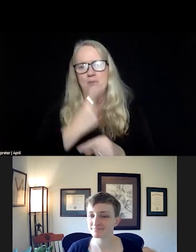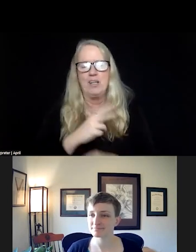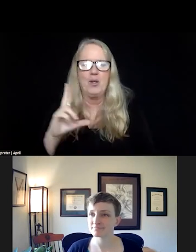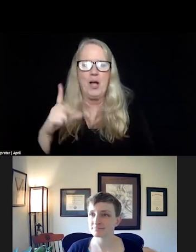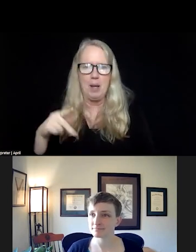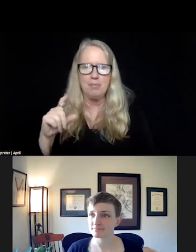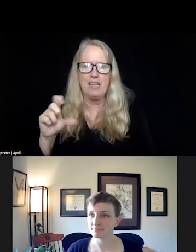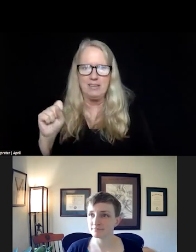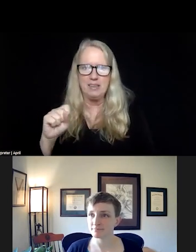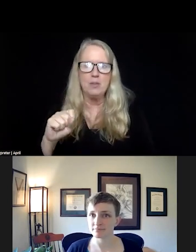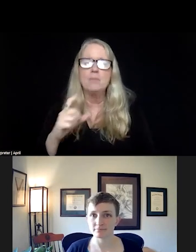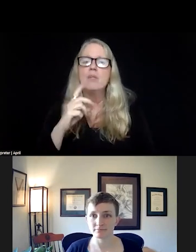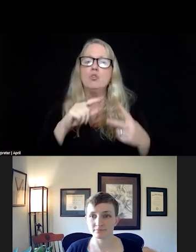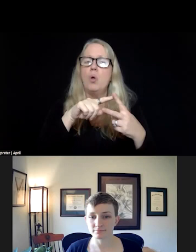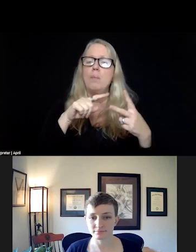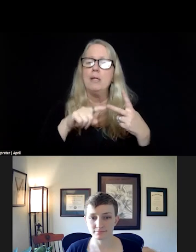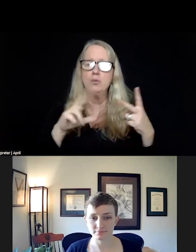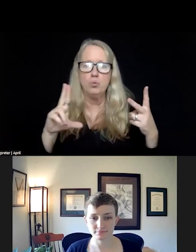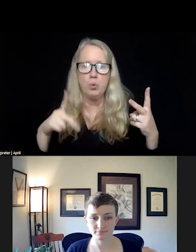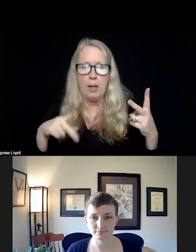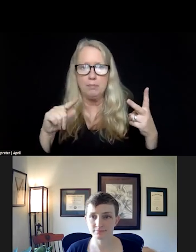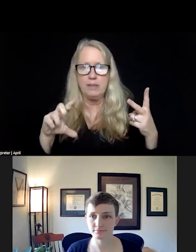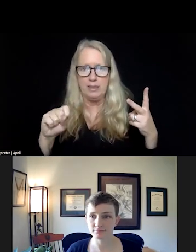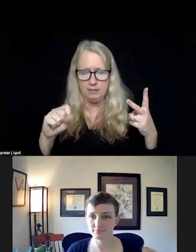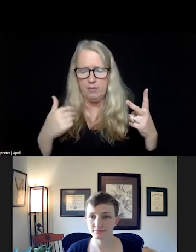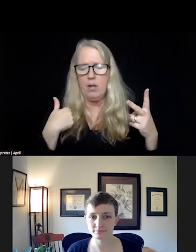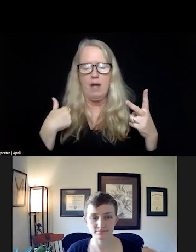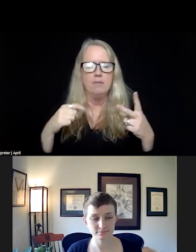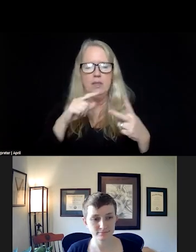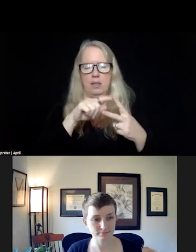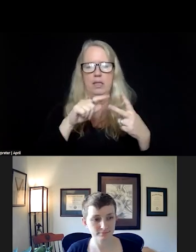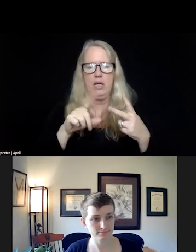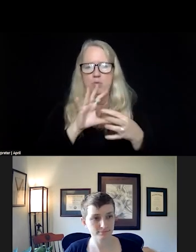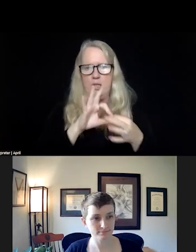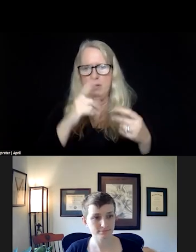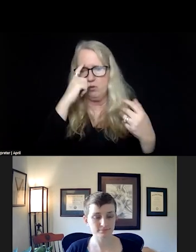SO THE MAIN TWO UPDATES THAT I HAVE ARE RELATED TO THE MENTAL HEALTH BLOCK GRANT.